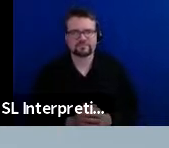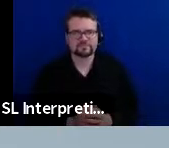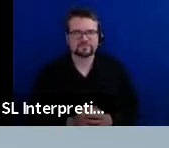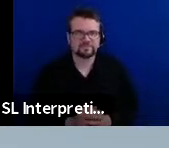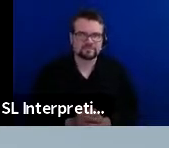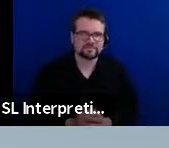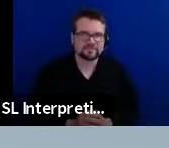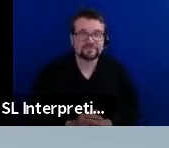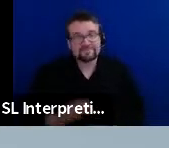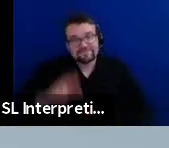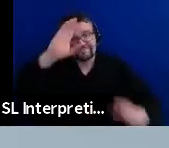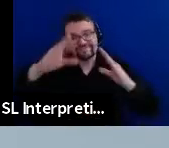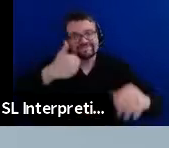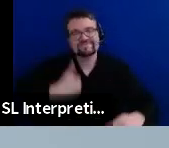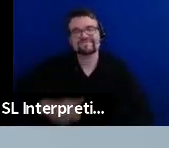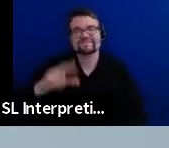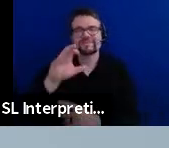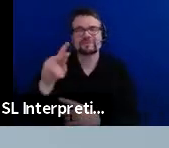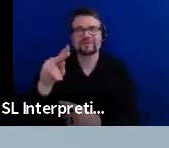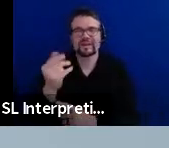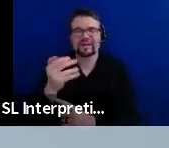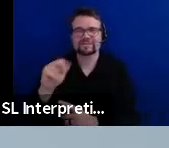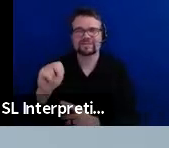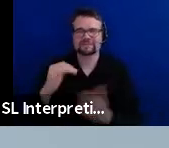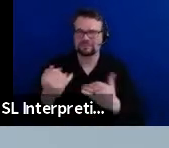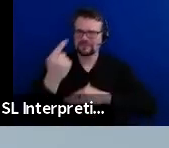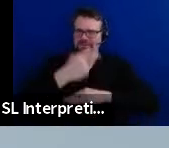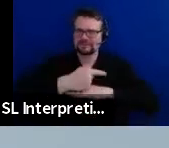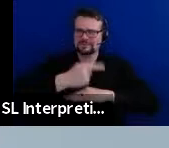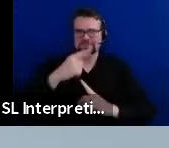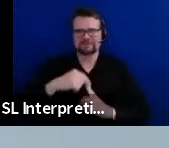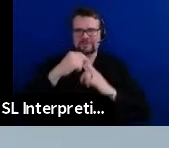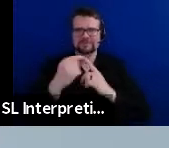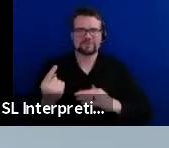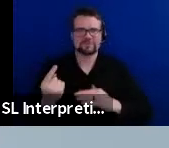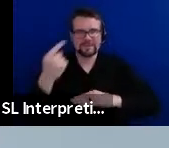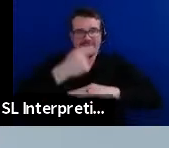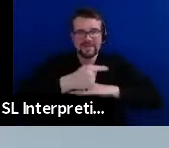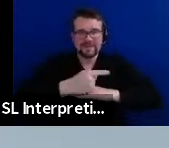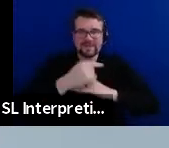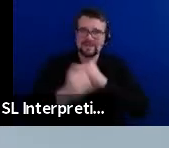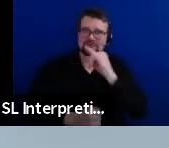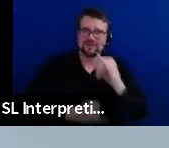HI, I'M RICK HANSEN. AND TODAY IS A SPECIAL DAY AS WE CELEBRATE THE INTERNATIONAL DAY OF PERSONS WITH DISABILITIES.